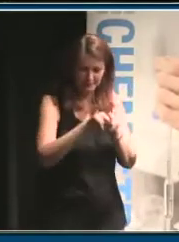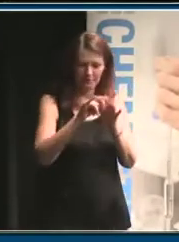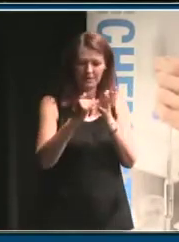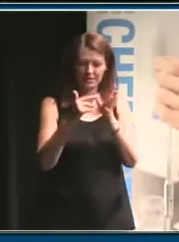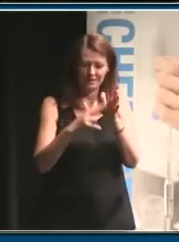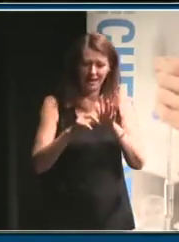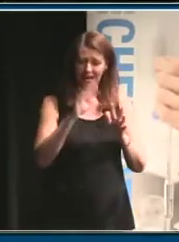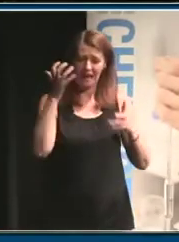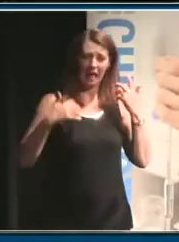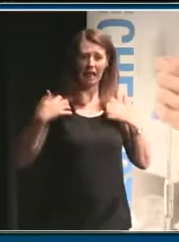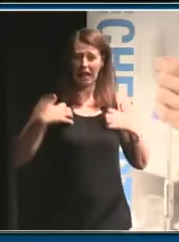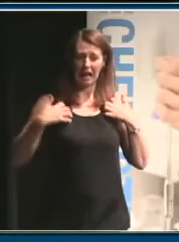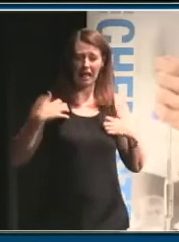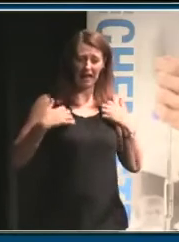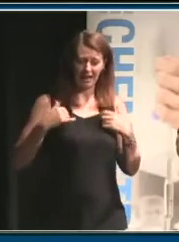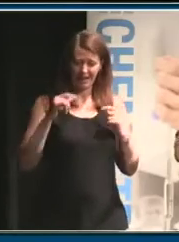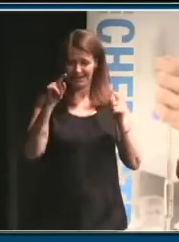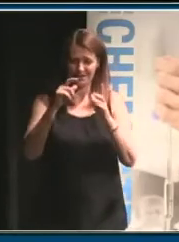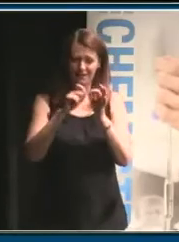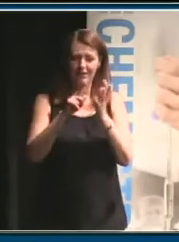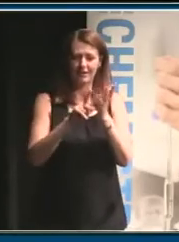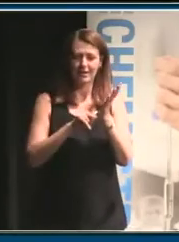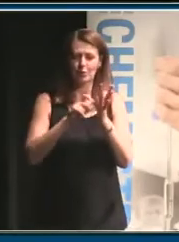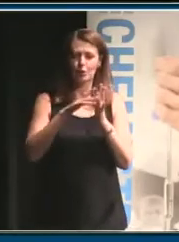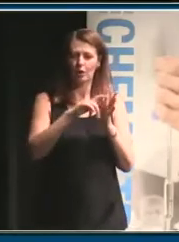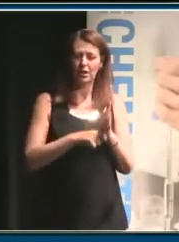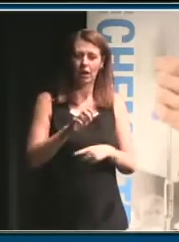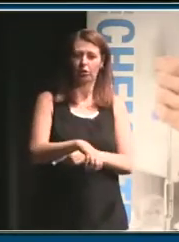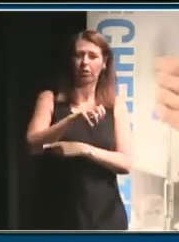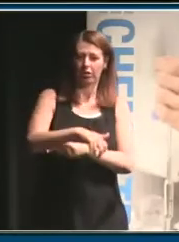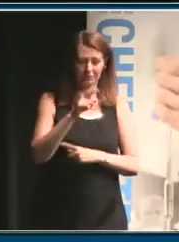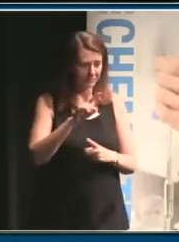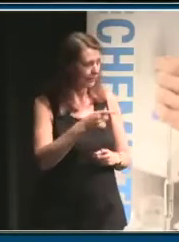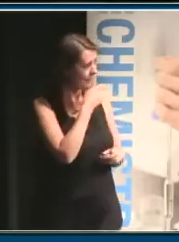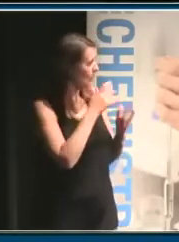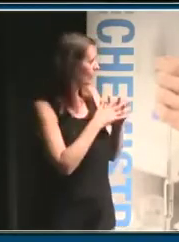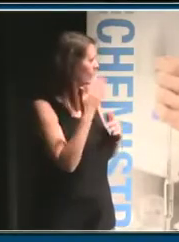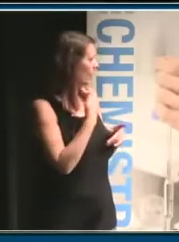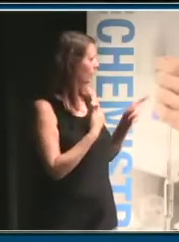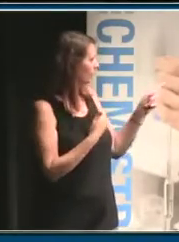school children, jump on their bulldozers “Weeee” and here it is just a couple weeks ago. Beautiful!